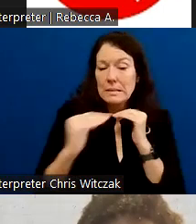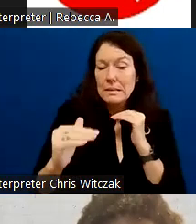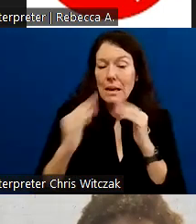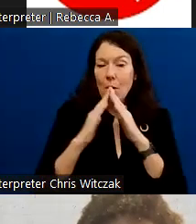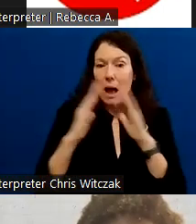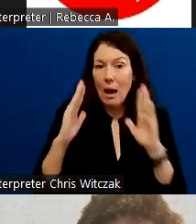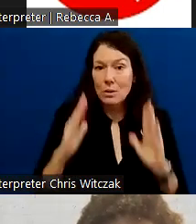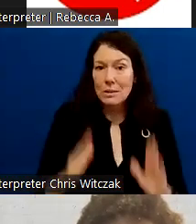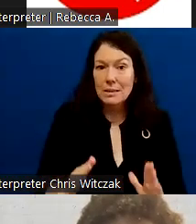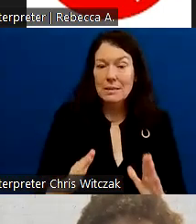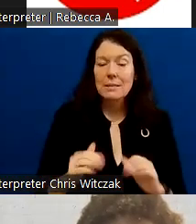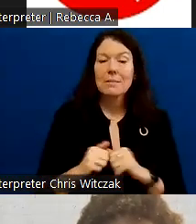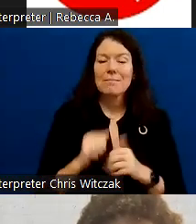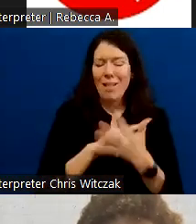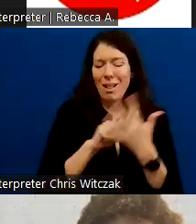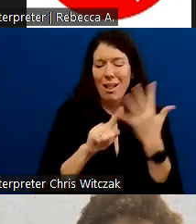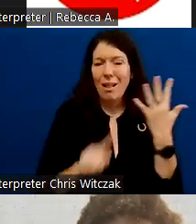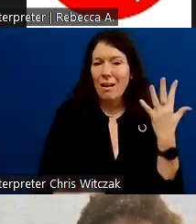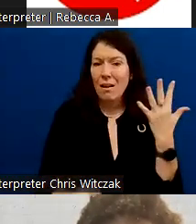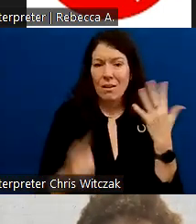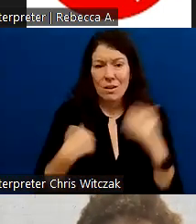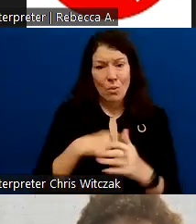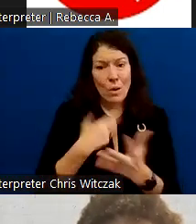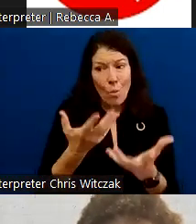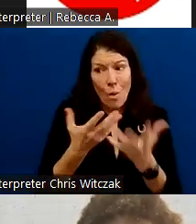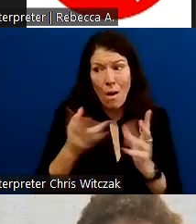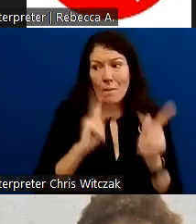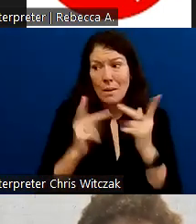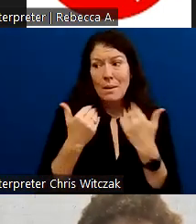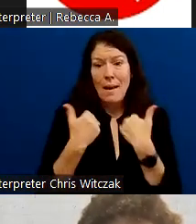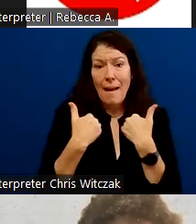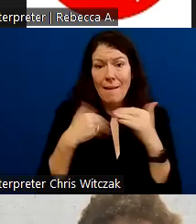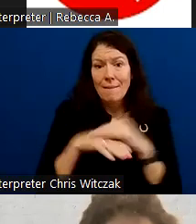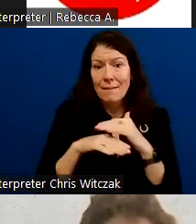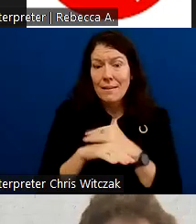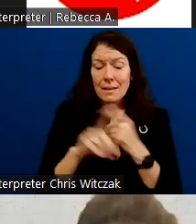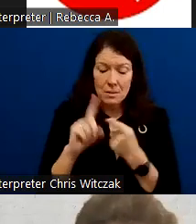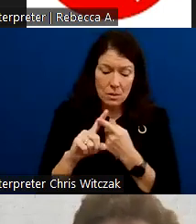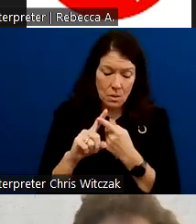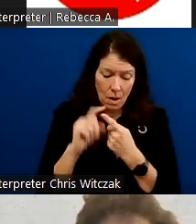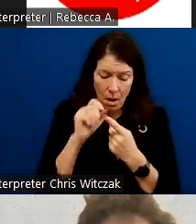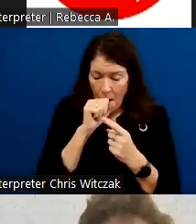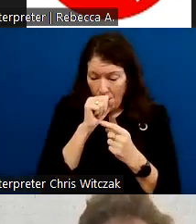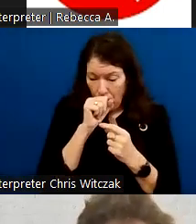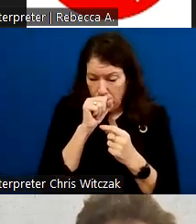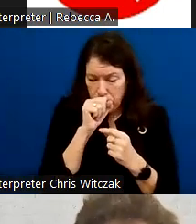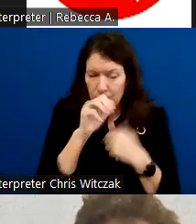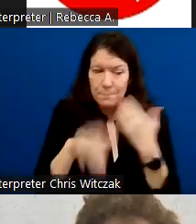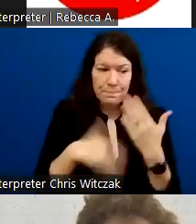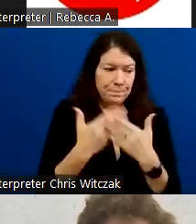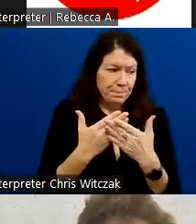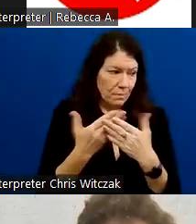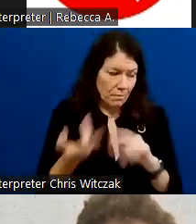um all these things that we want people to have access to um all are increased and improved